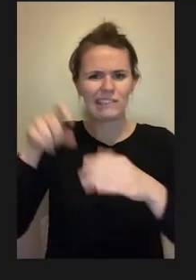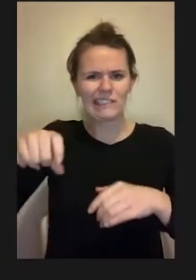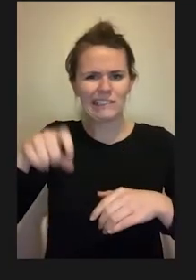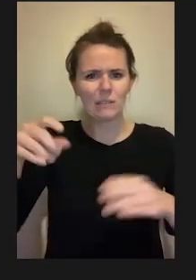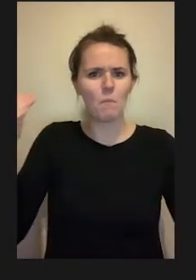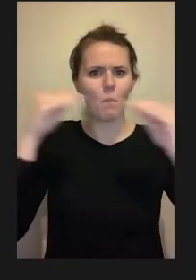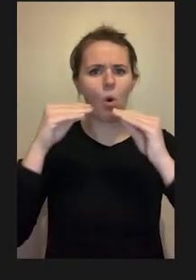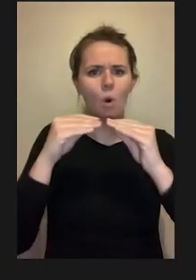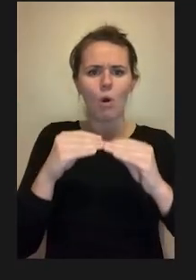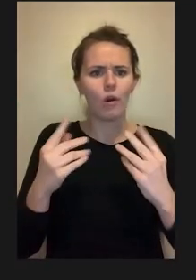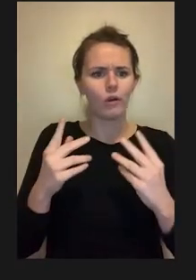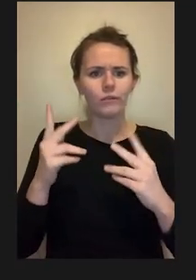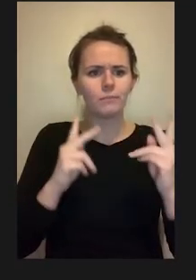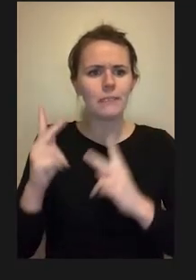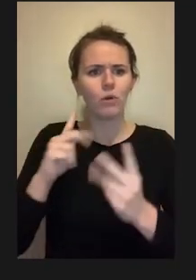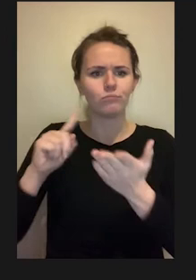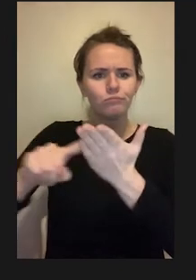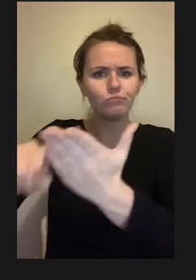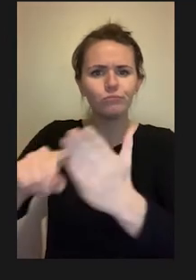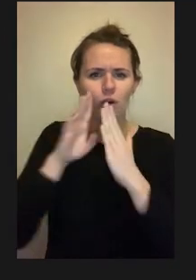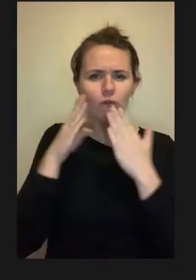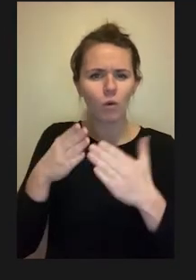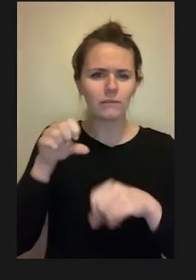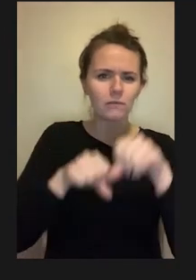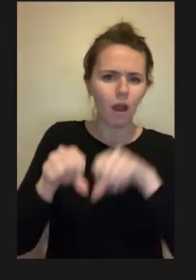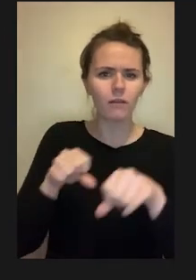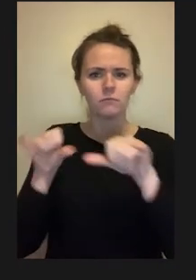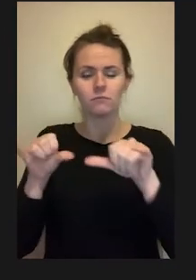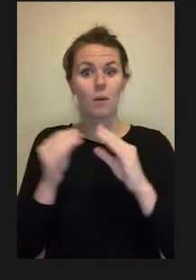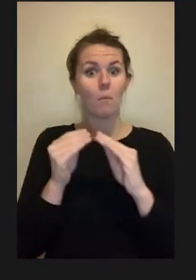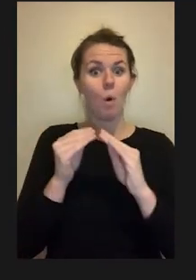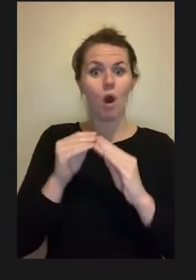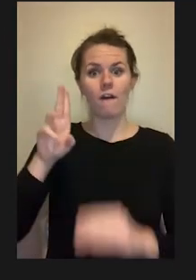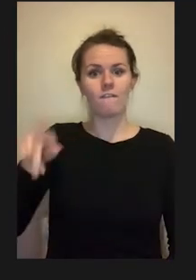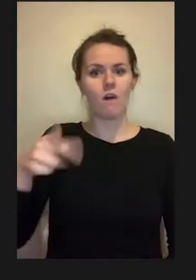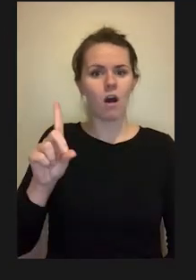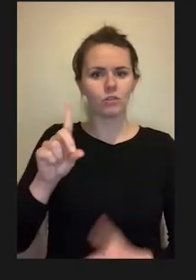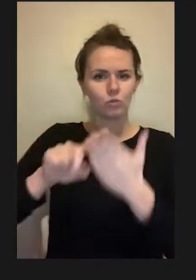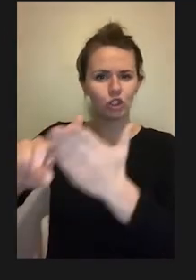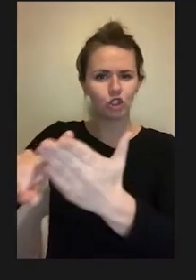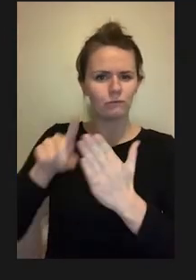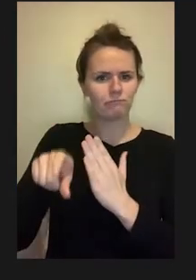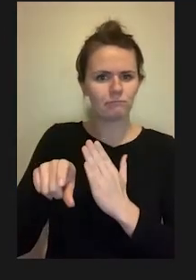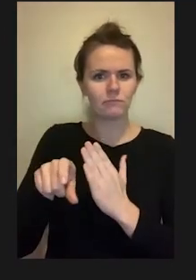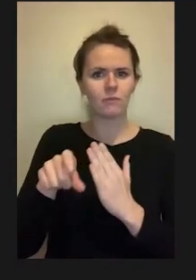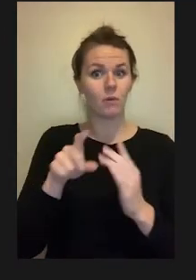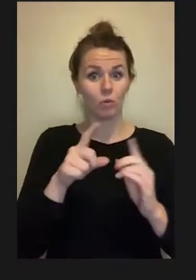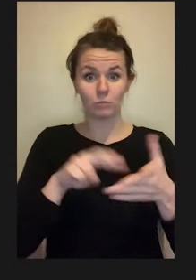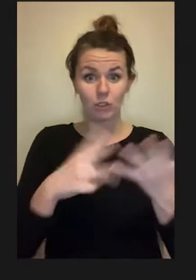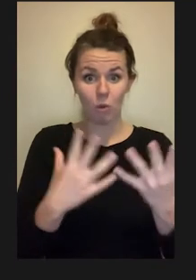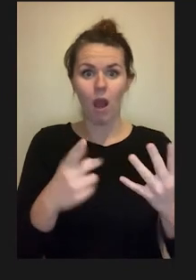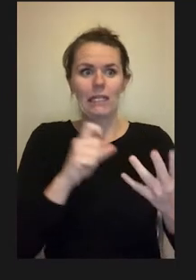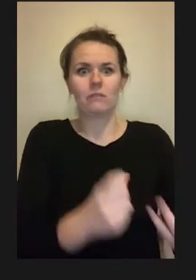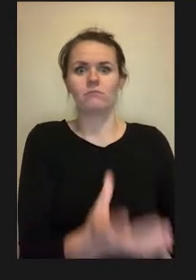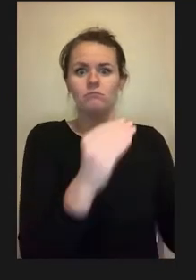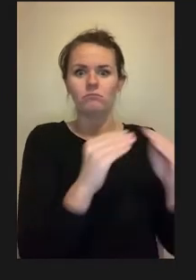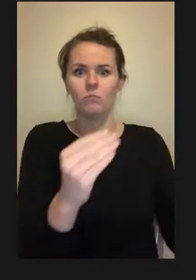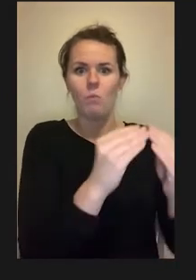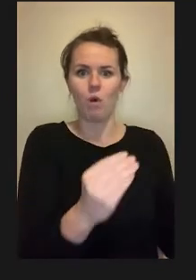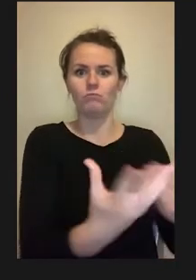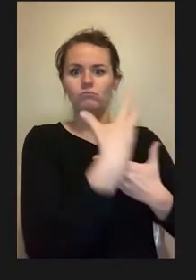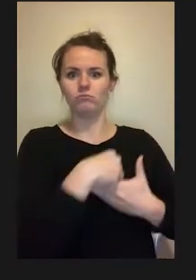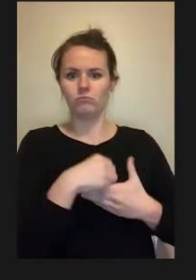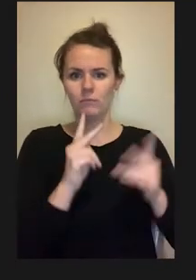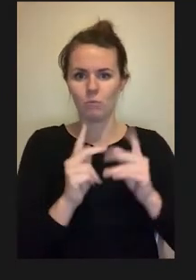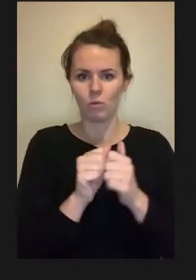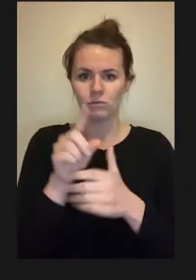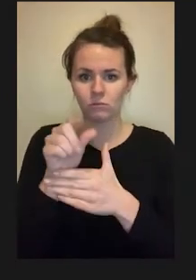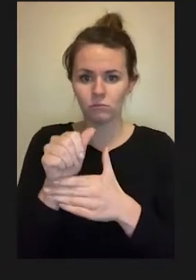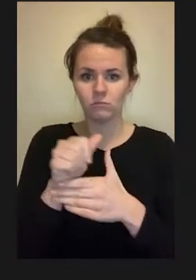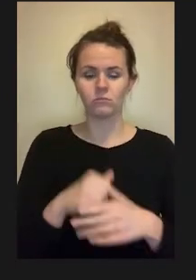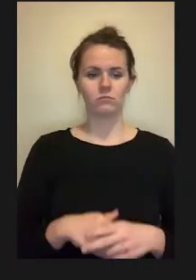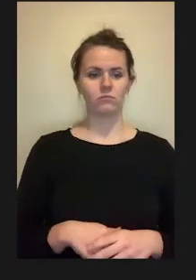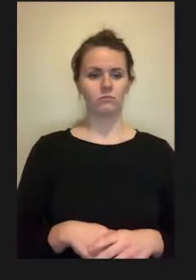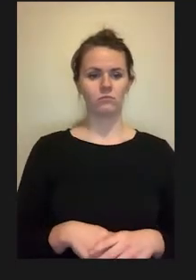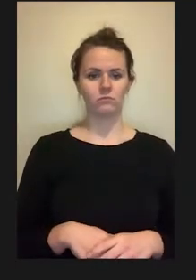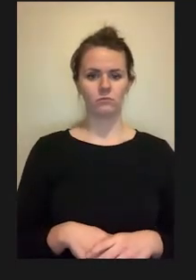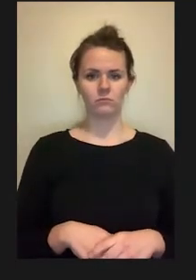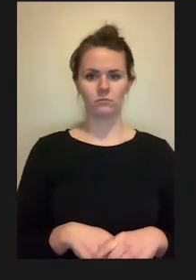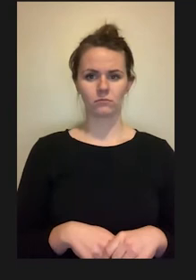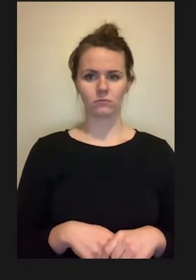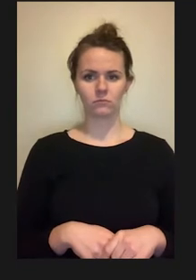disabilities. So we focused on how to promote their accessibility not to do away with practical